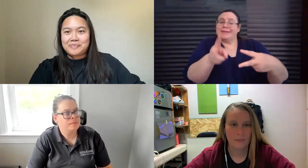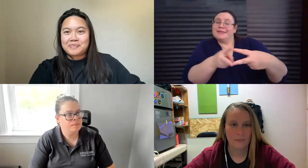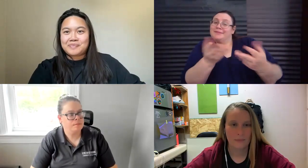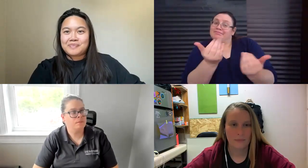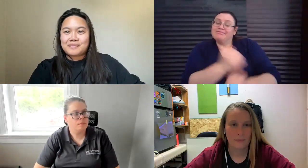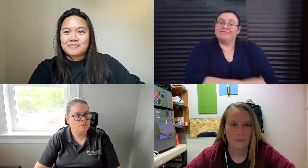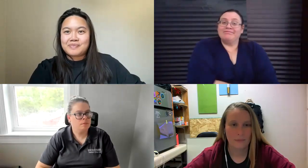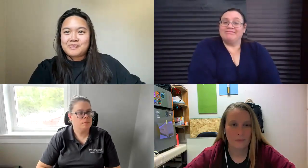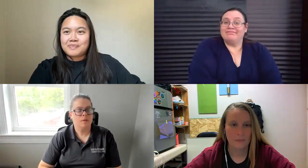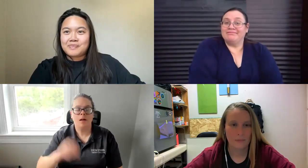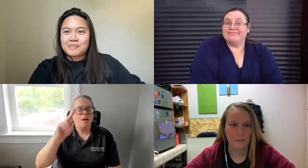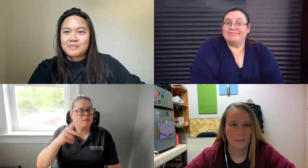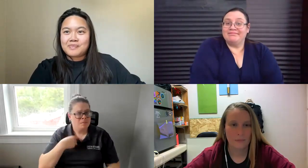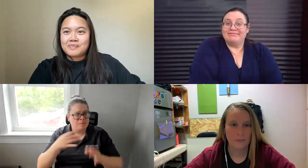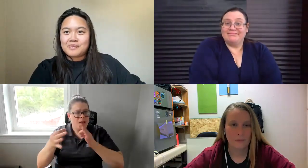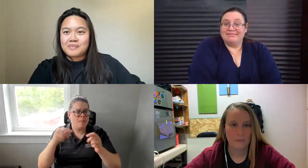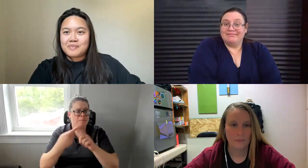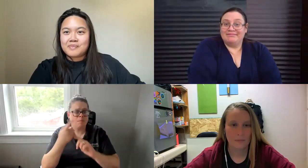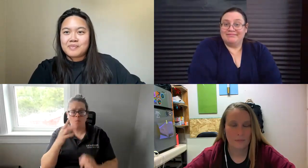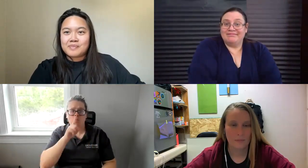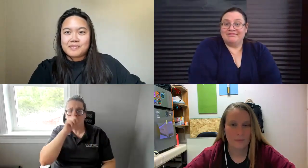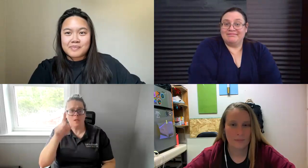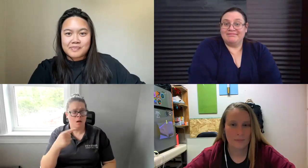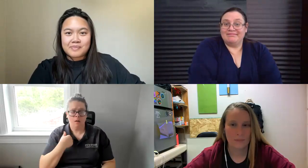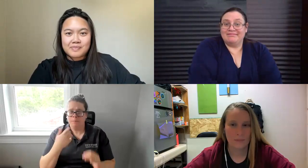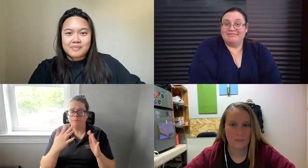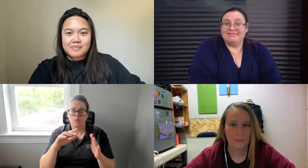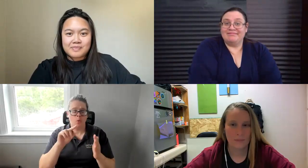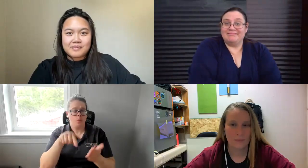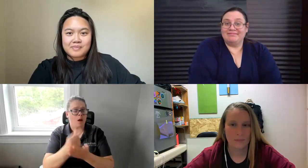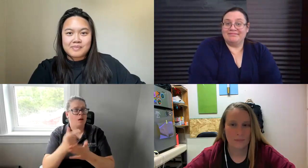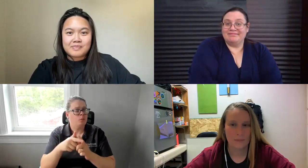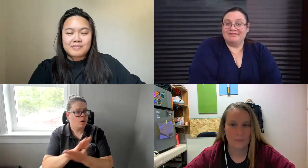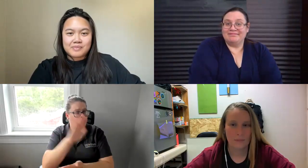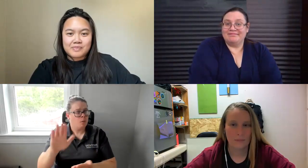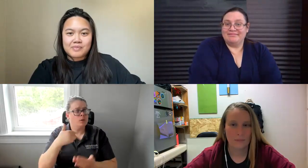Okay.